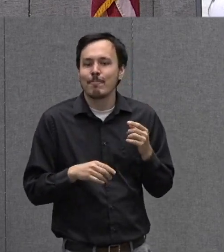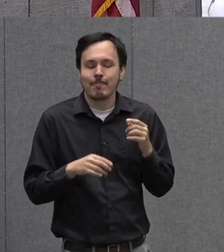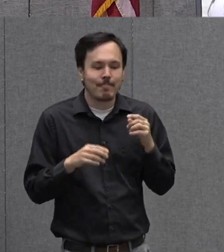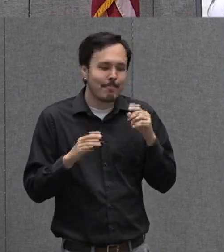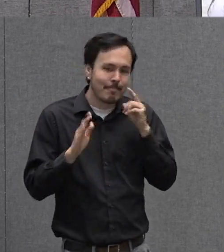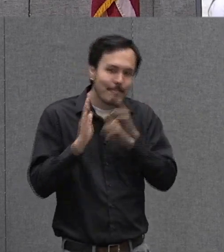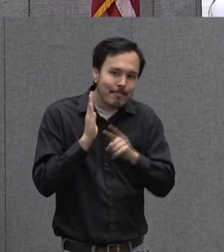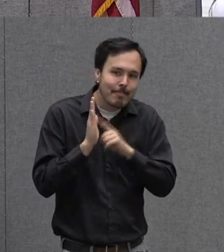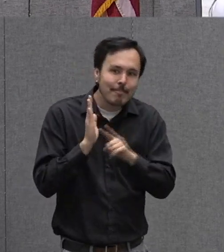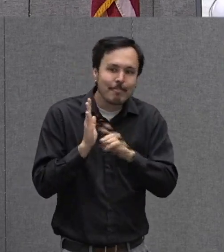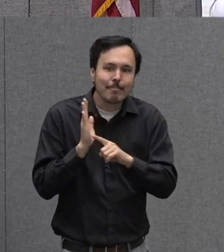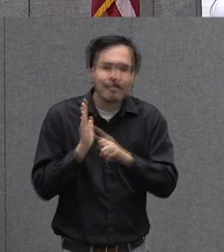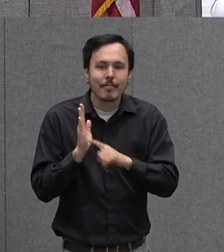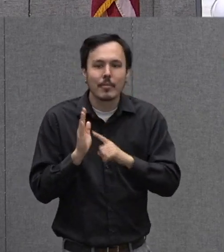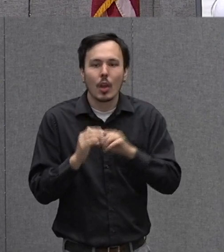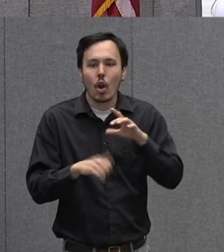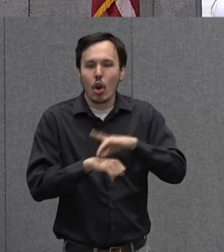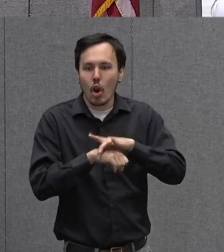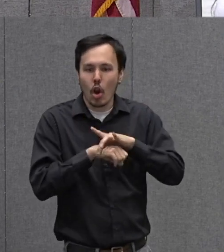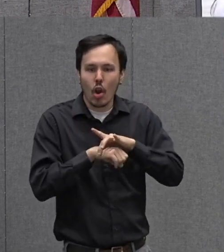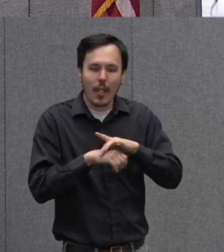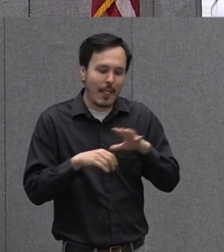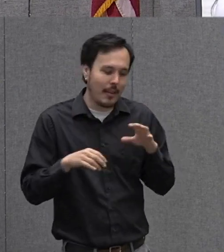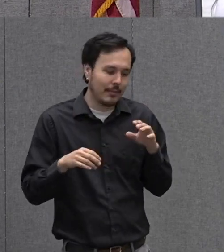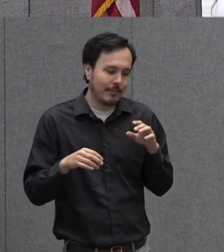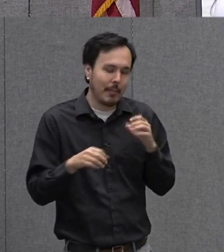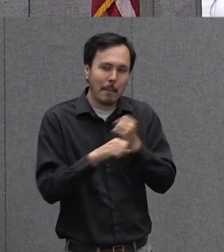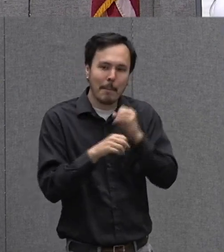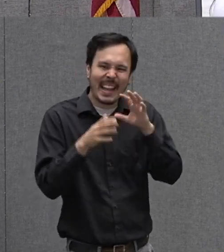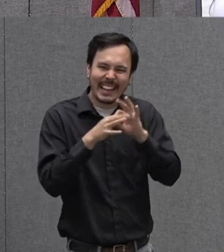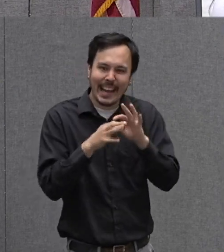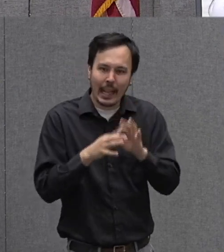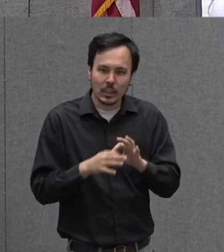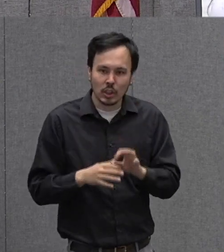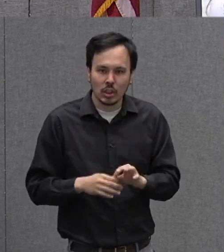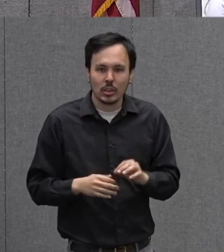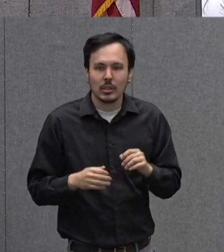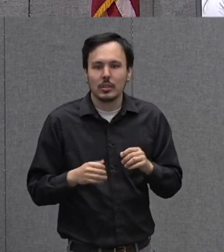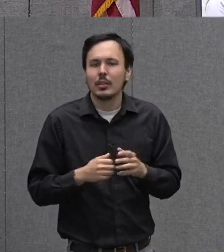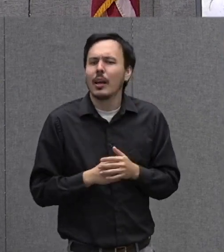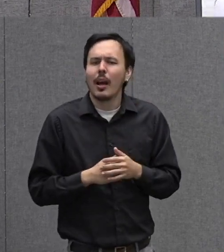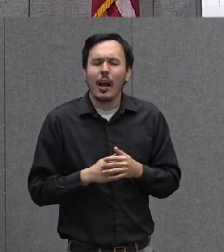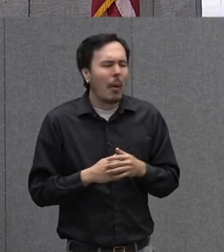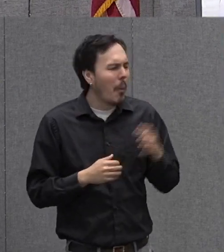and make some connections with words about our beautiful planet. And what makes it so special too, right?